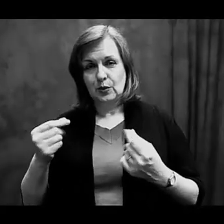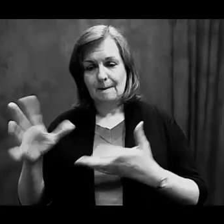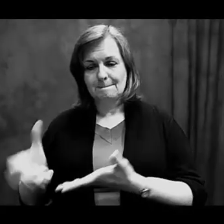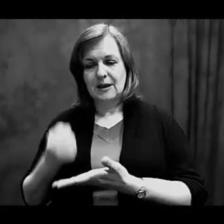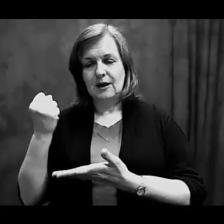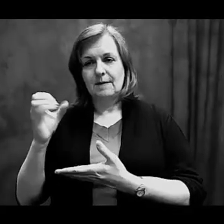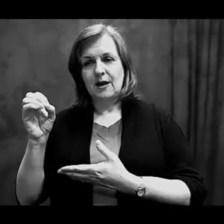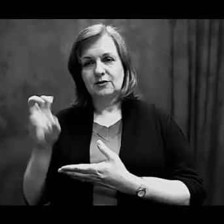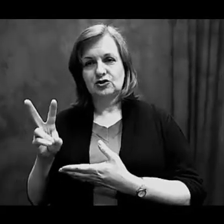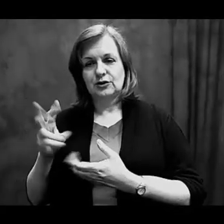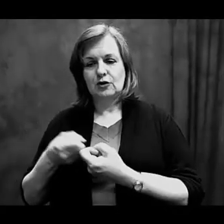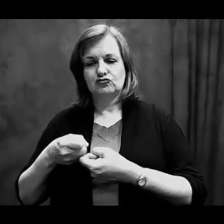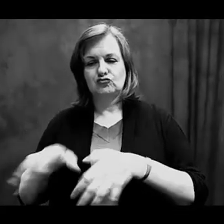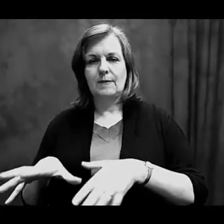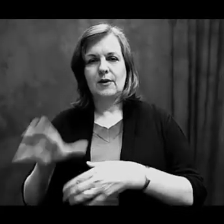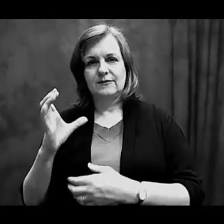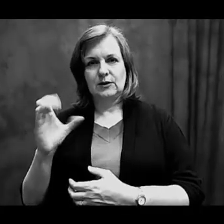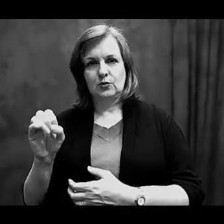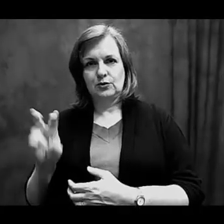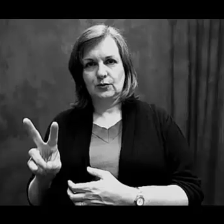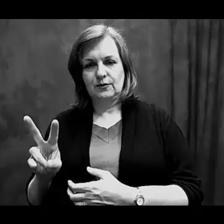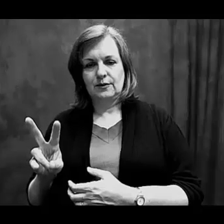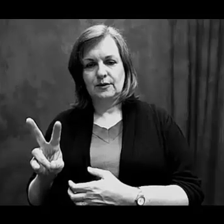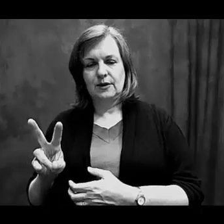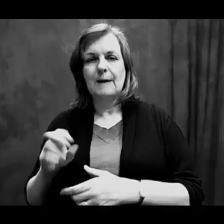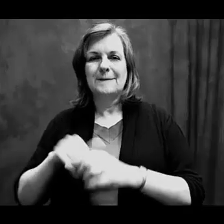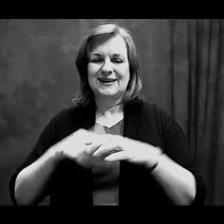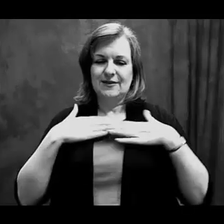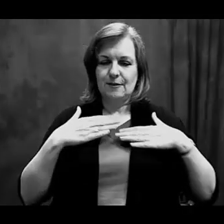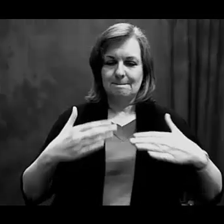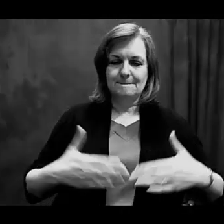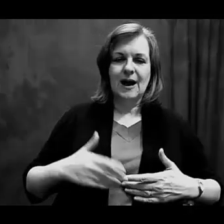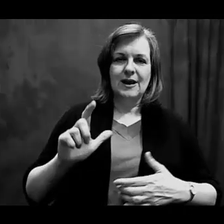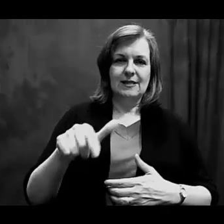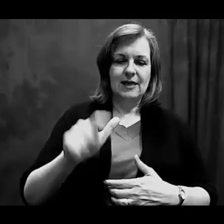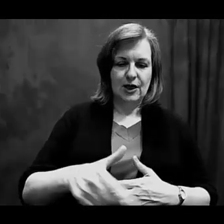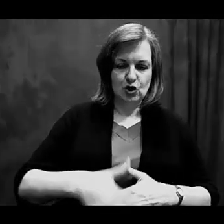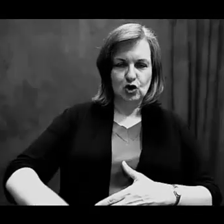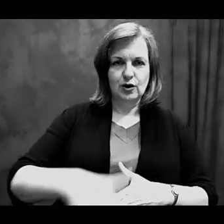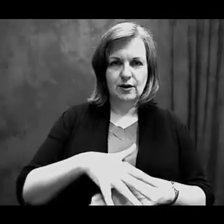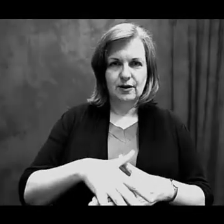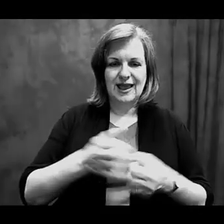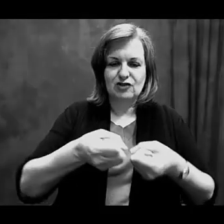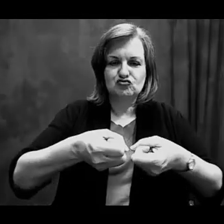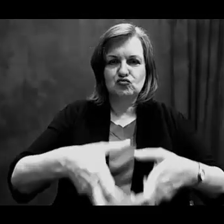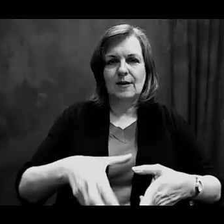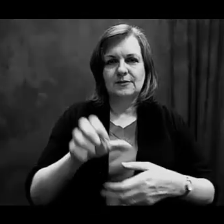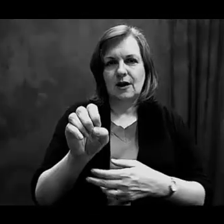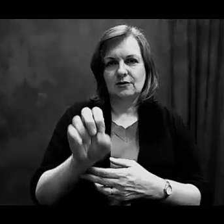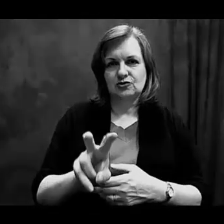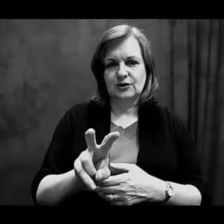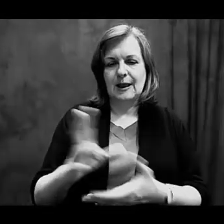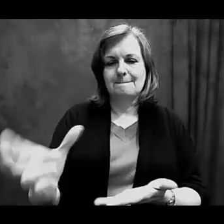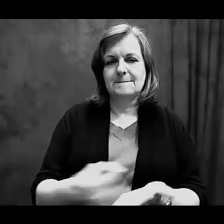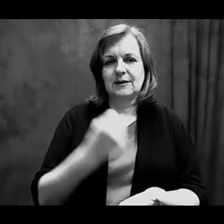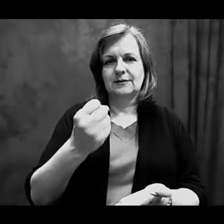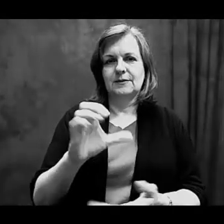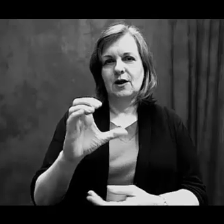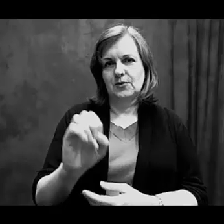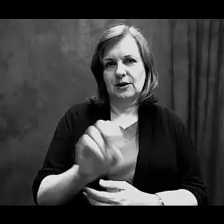so when we pump that blood into the lungs the idea is it's going to pick up oxygen and drop of carbon dioxide